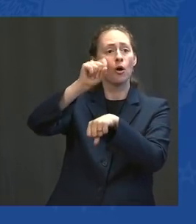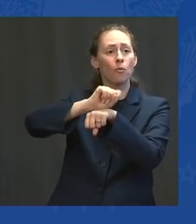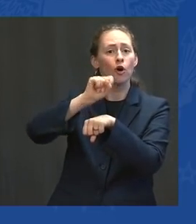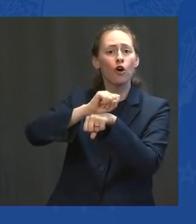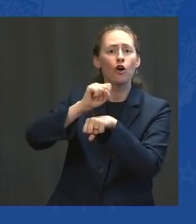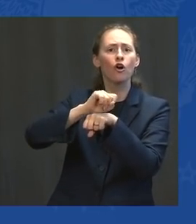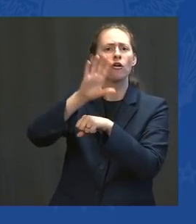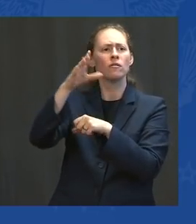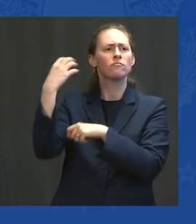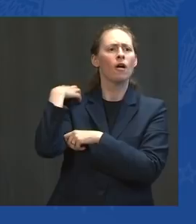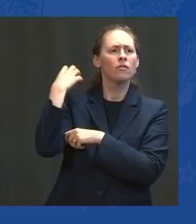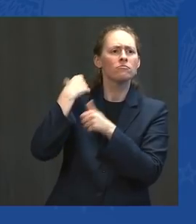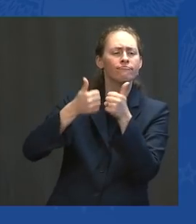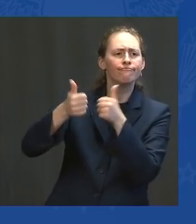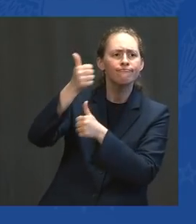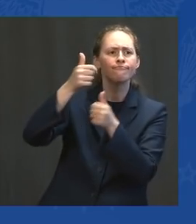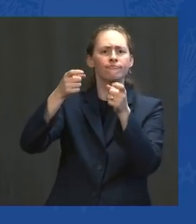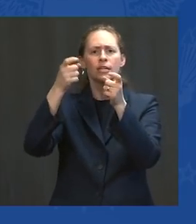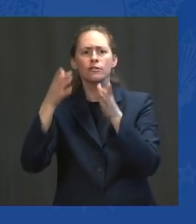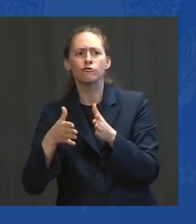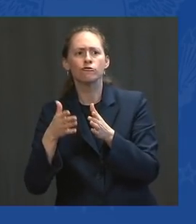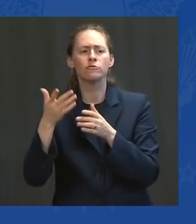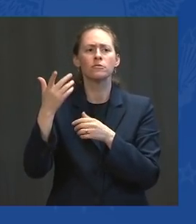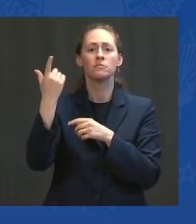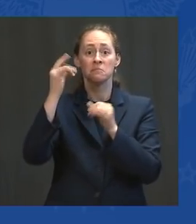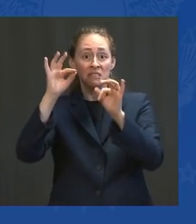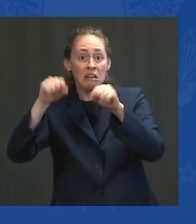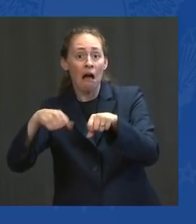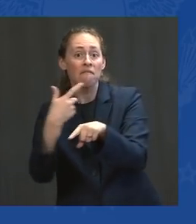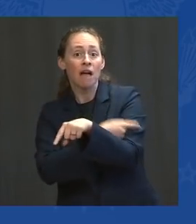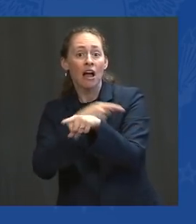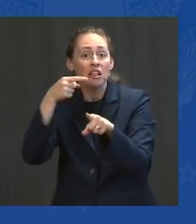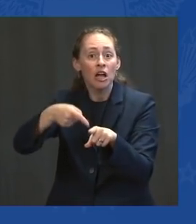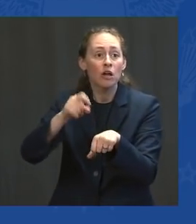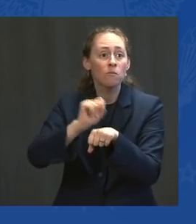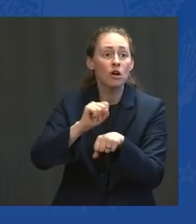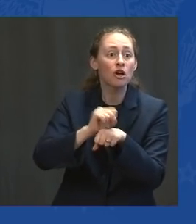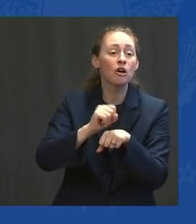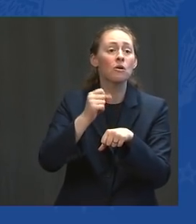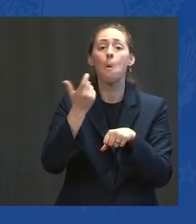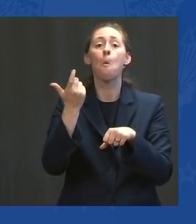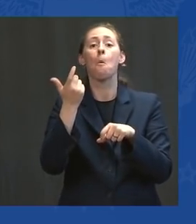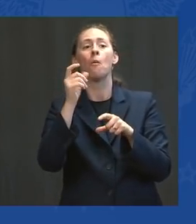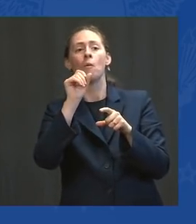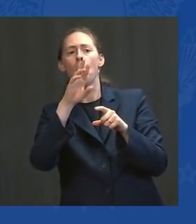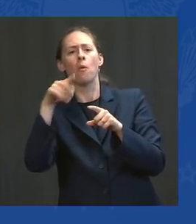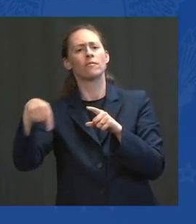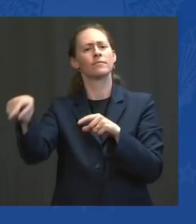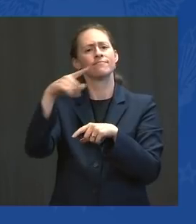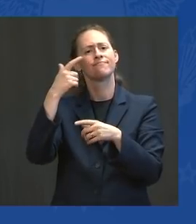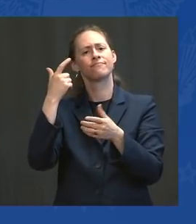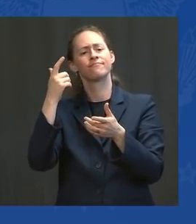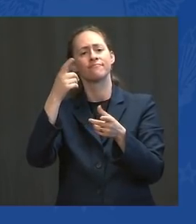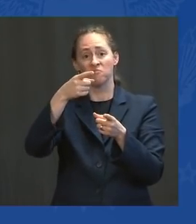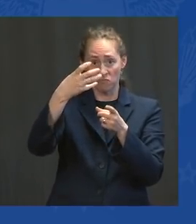on the work site, if possible -- or -- and/or give their employees paid time off to get vaccinated at a nearby facility.